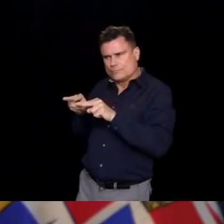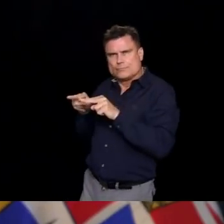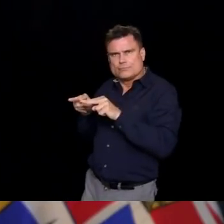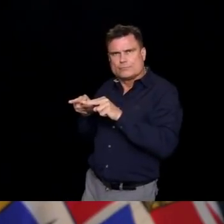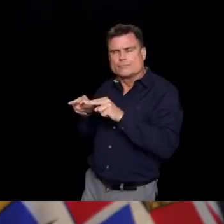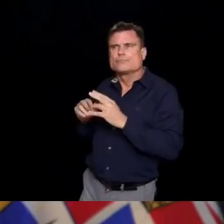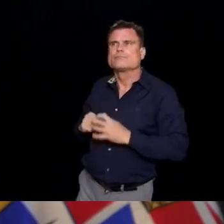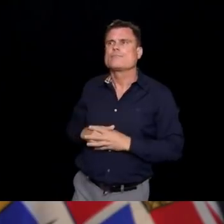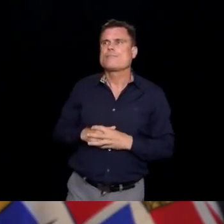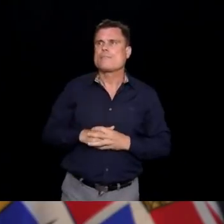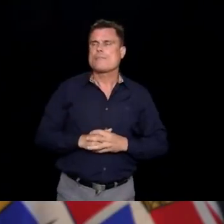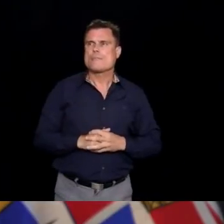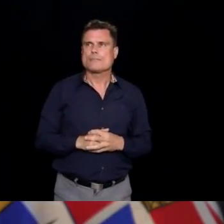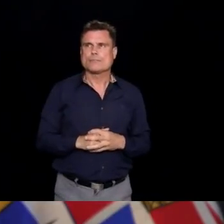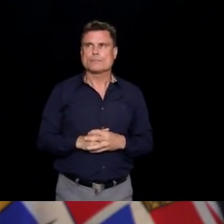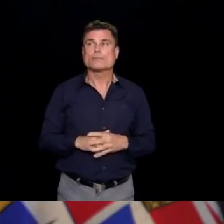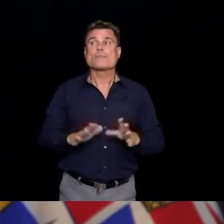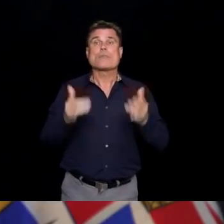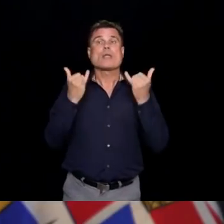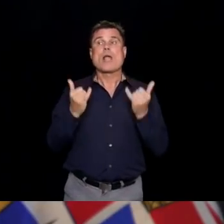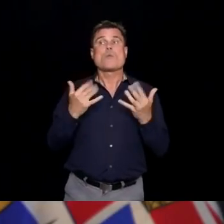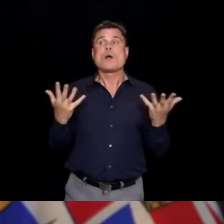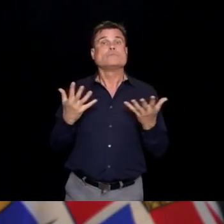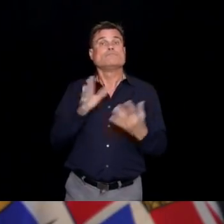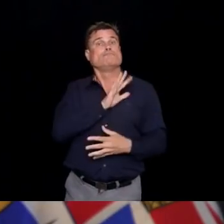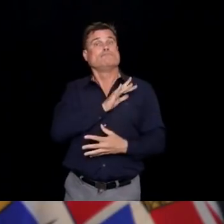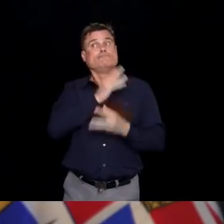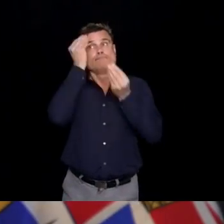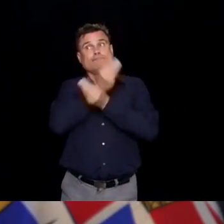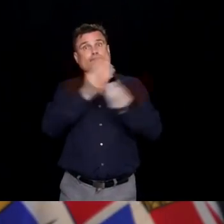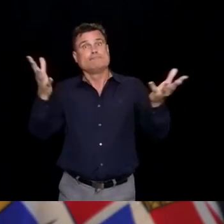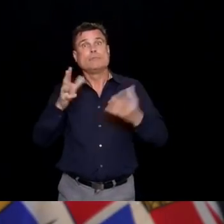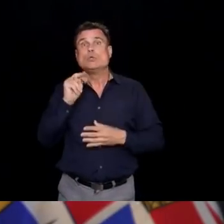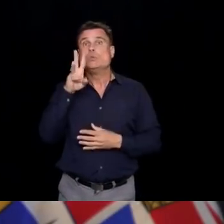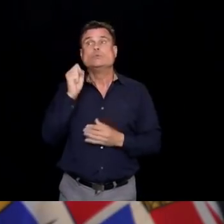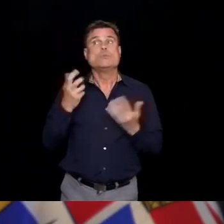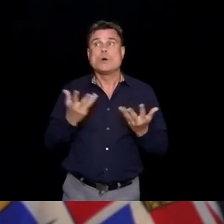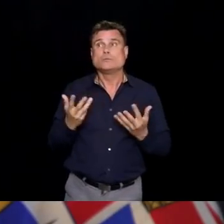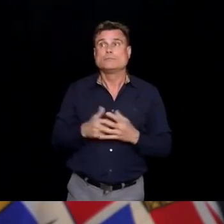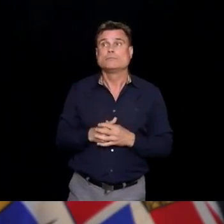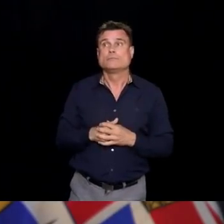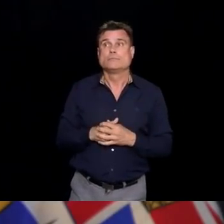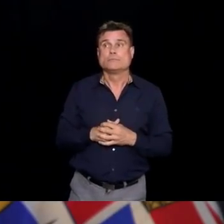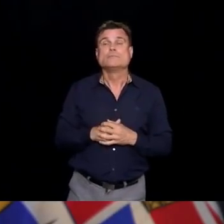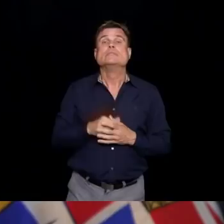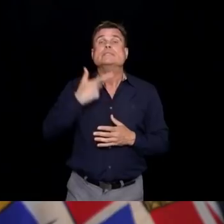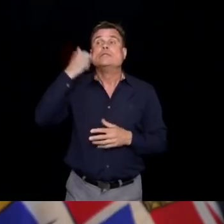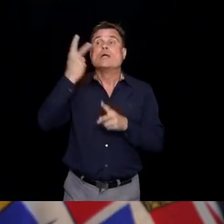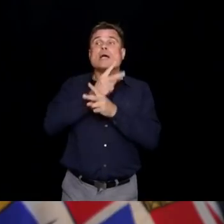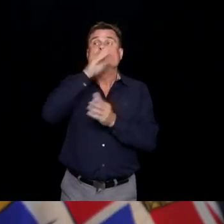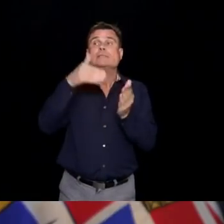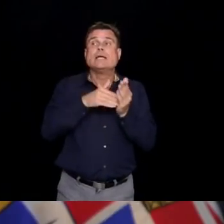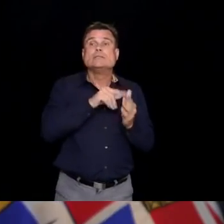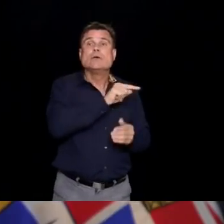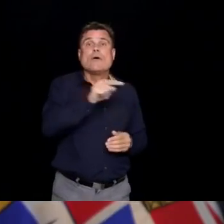in terms of healthcare facility as breaks, the outbreak at Maple Hill long-term care ability in the Fraser region